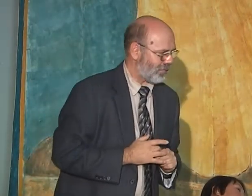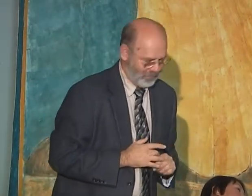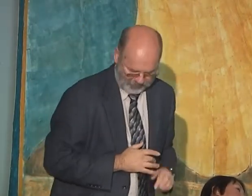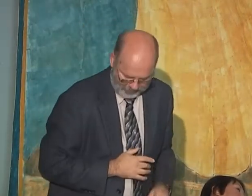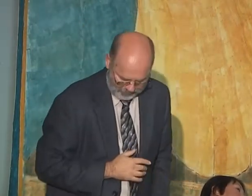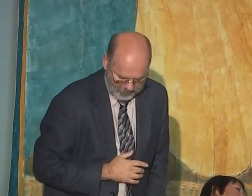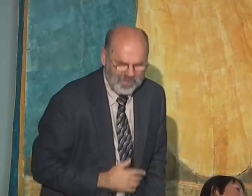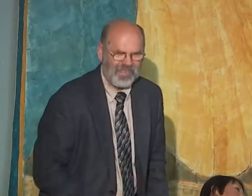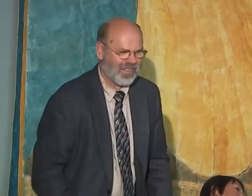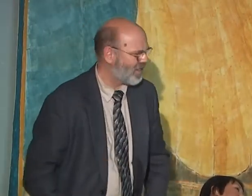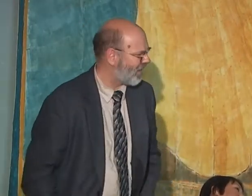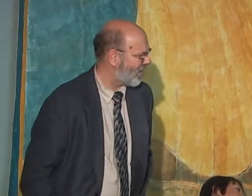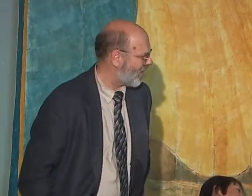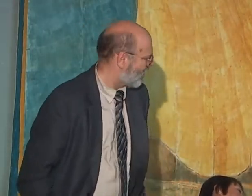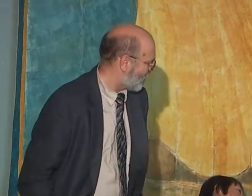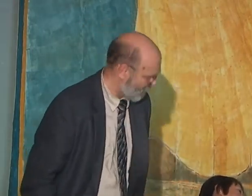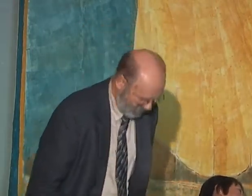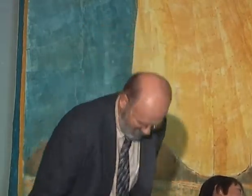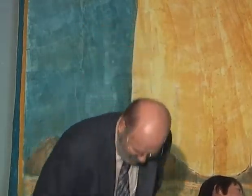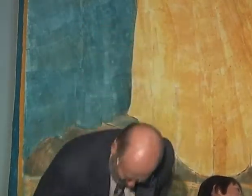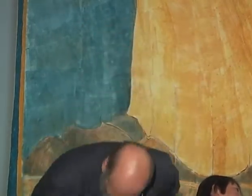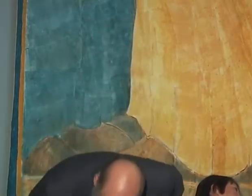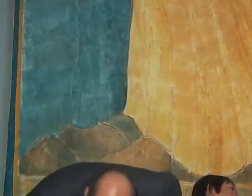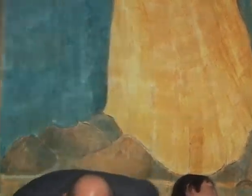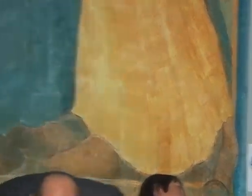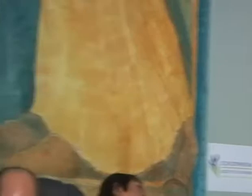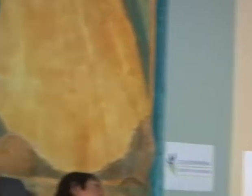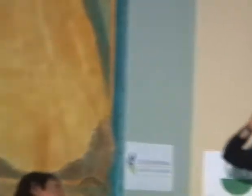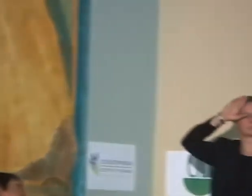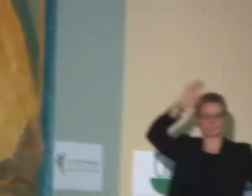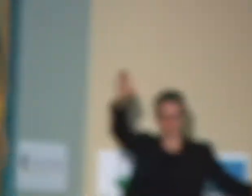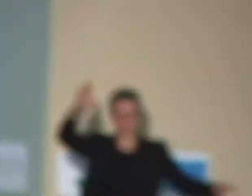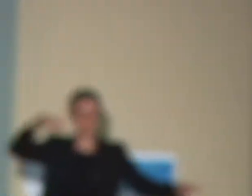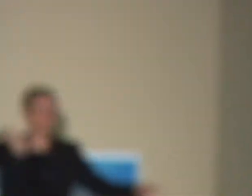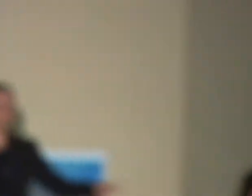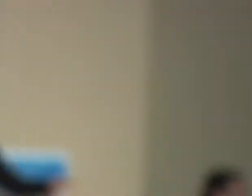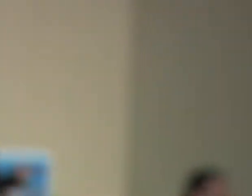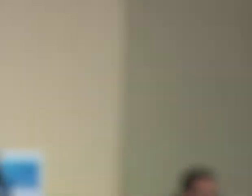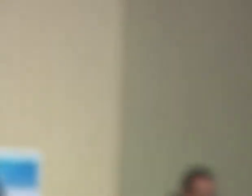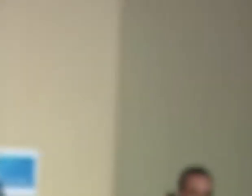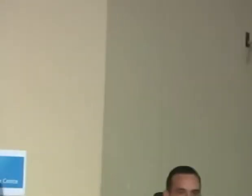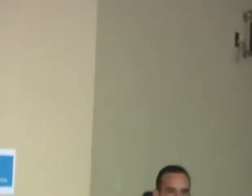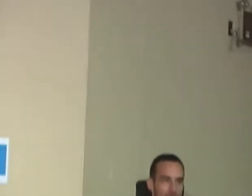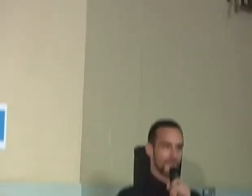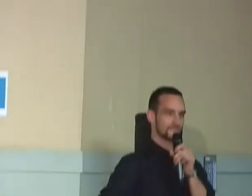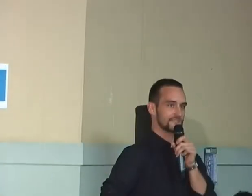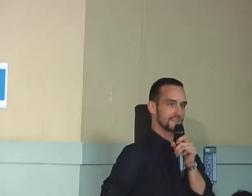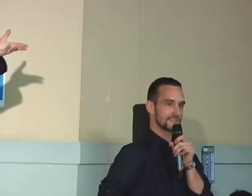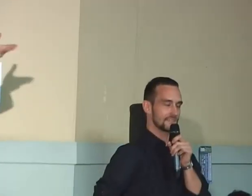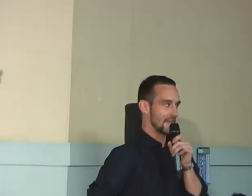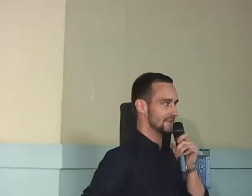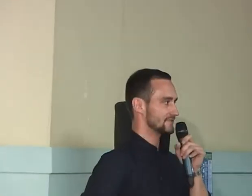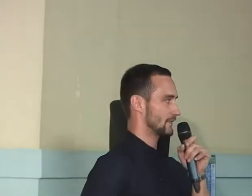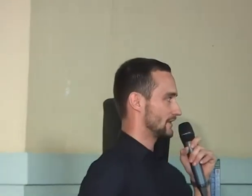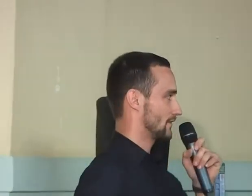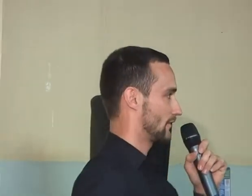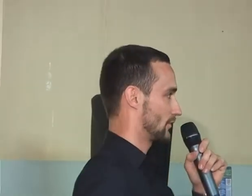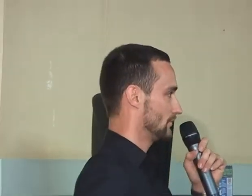[Chris Lytle] Hello. Um, I'm just going to give you some brief housekeeping tips. Um, we have six attendants spread throughout the room.